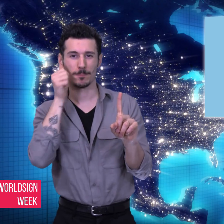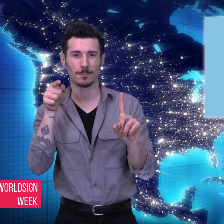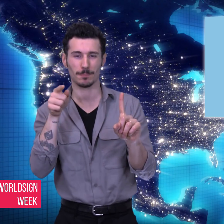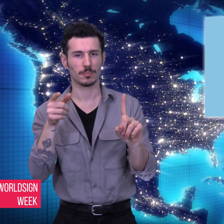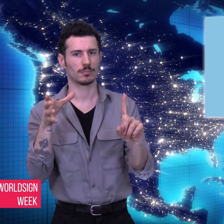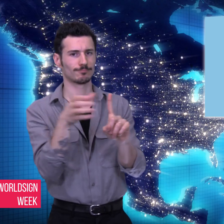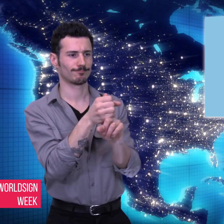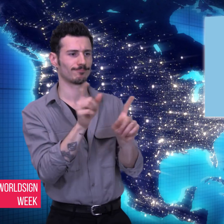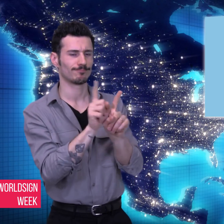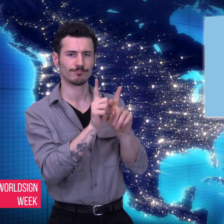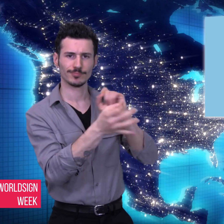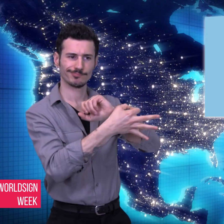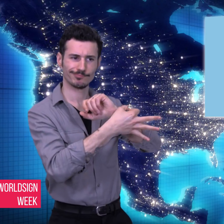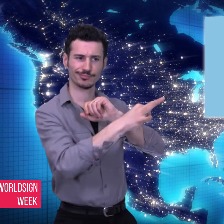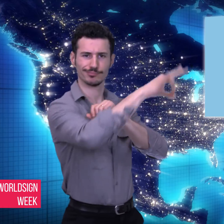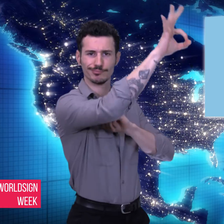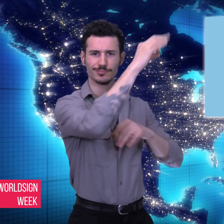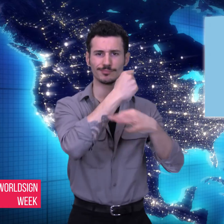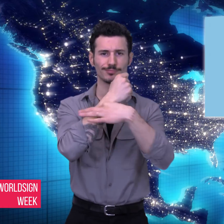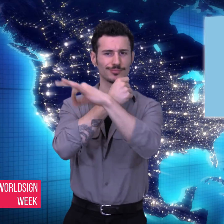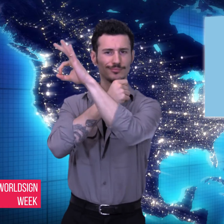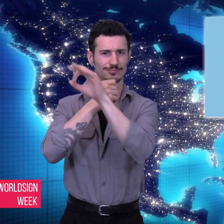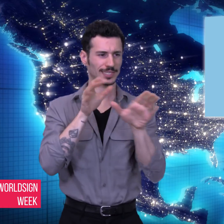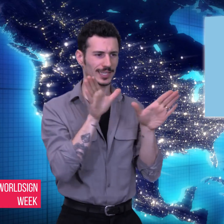because of his mental disorders.